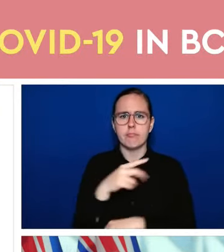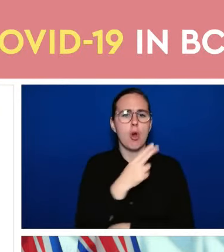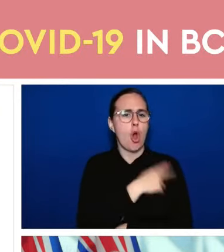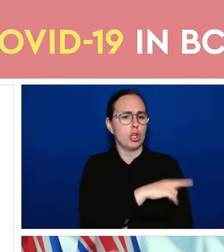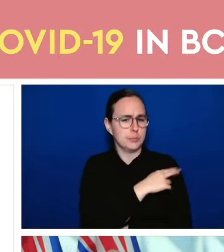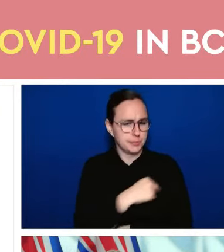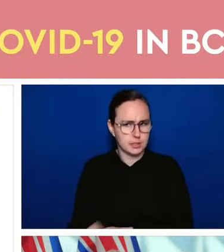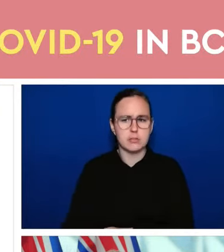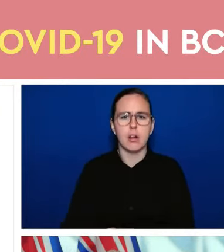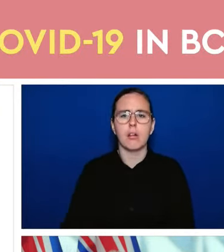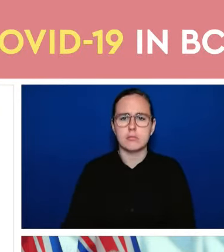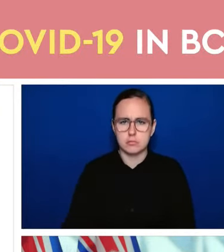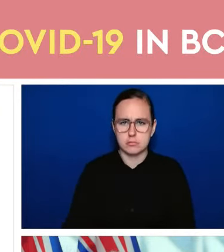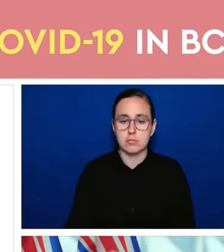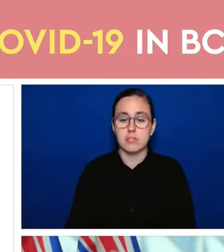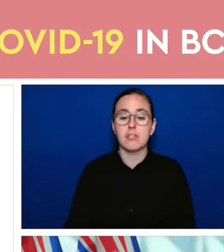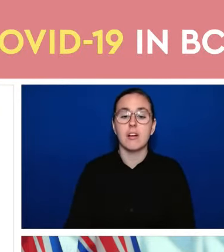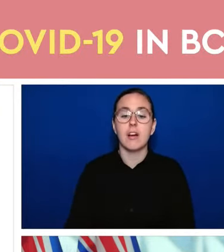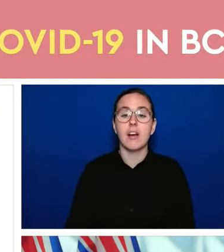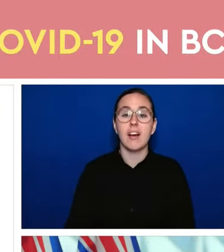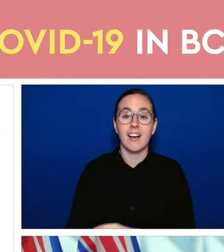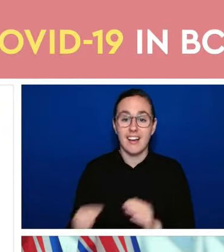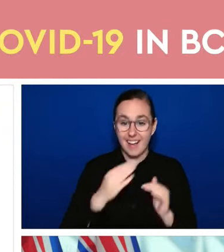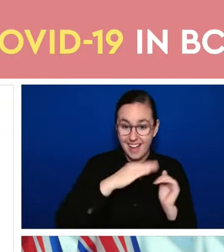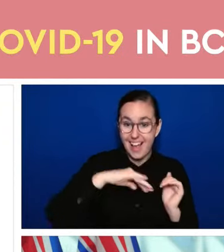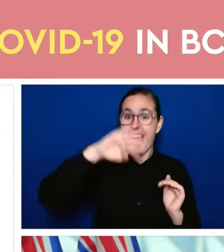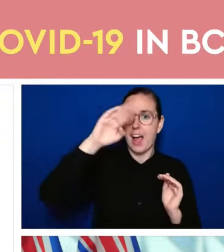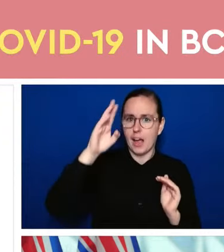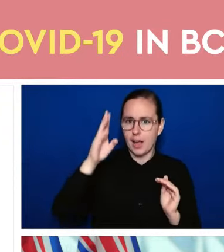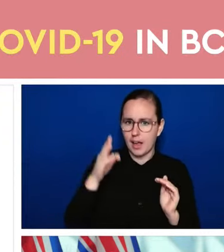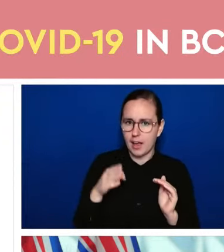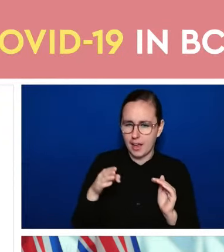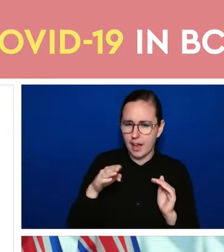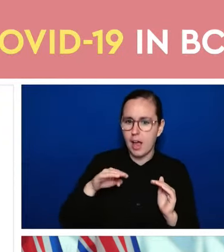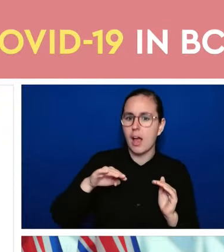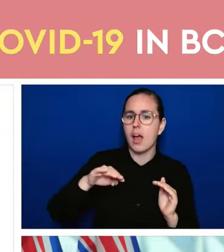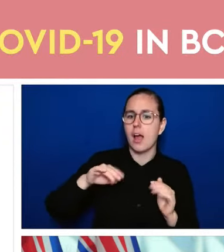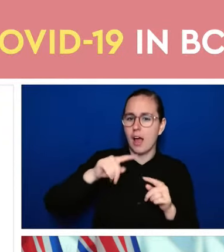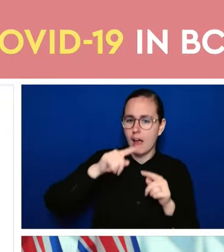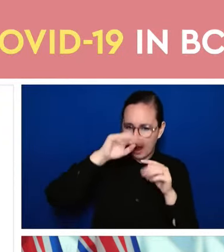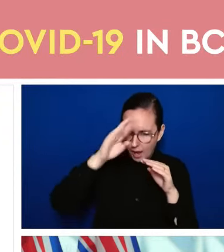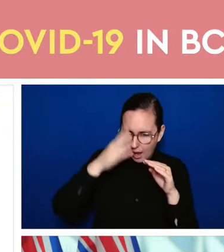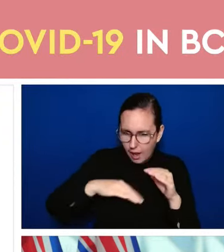went but it didn't go back down to levels that we saw when we